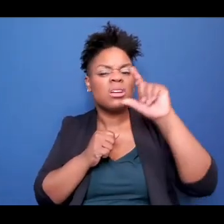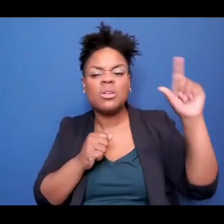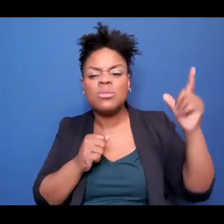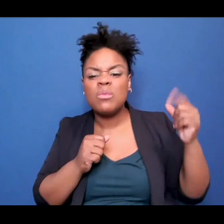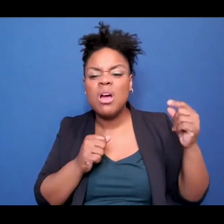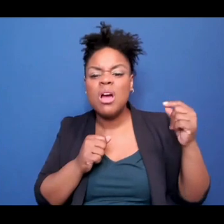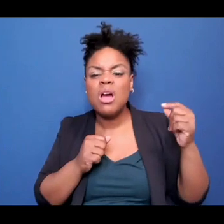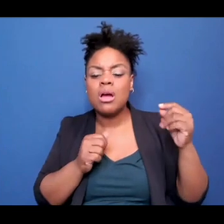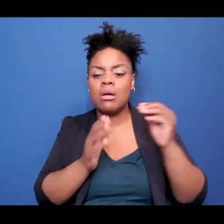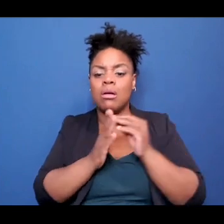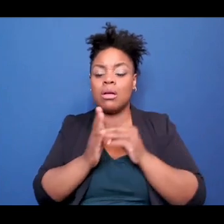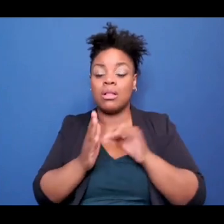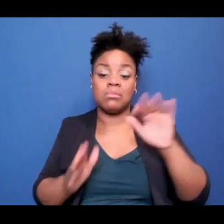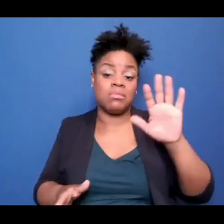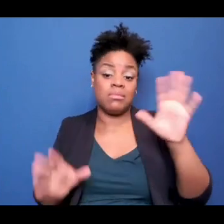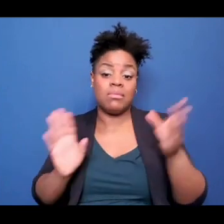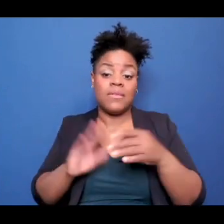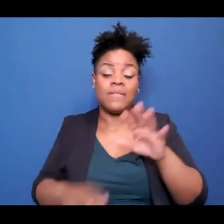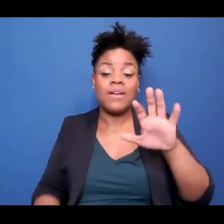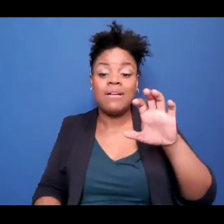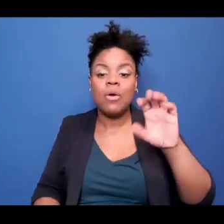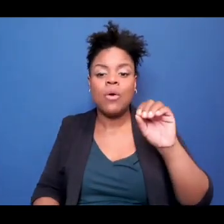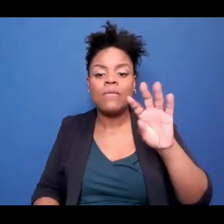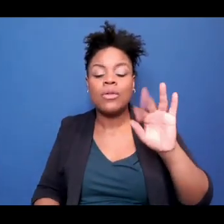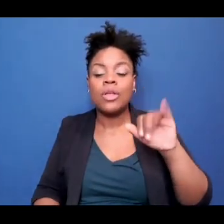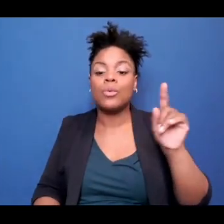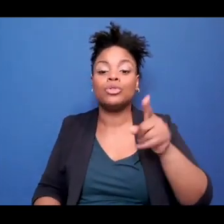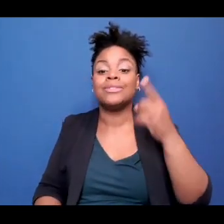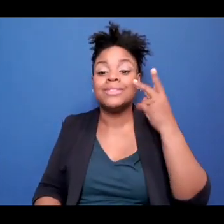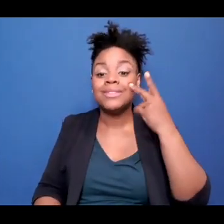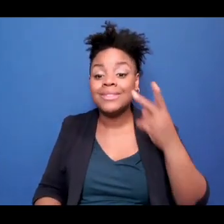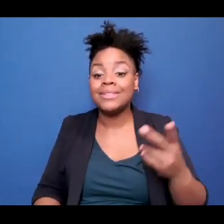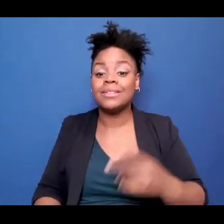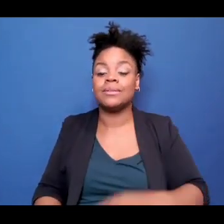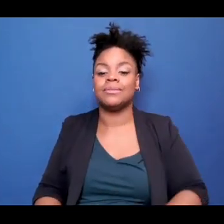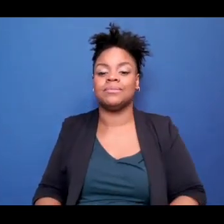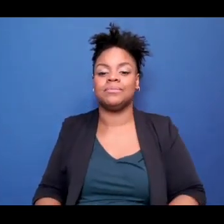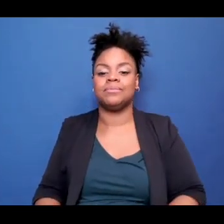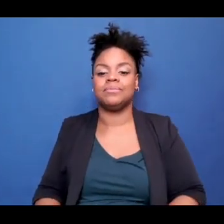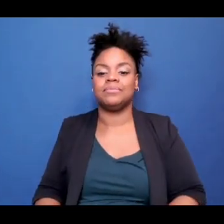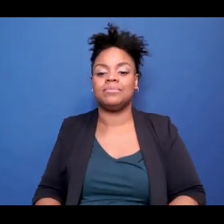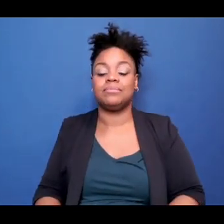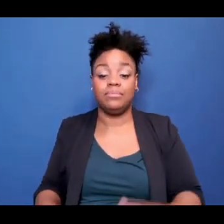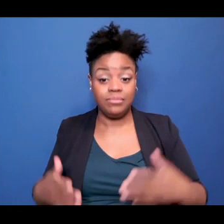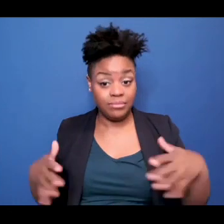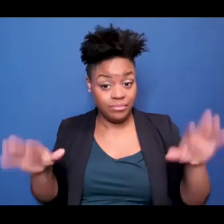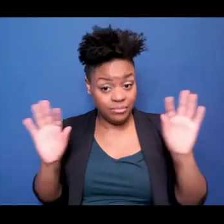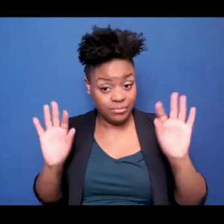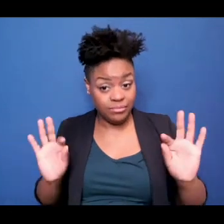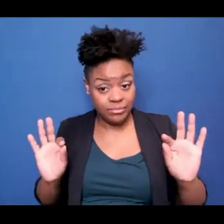LOCATION OF EACH AD SPACE COUNTING A TOTAL OF 534, THAT'S WHAT YOU SEE HERE, AND THEN